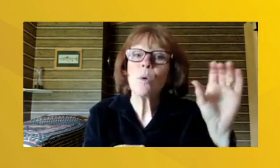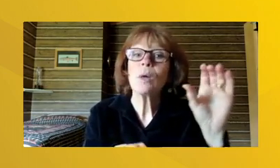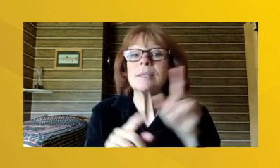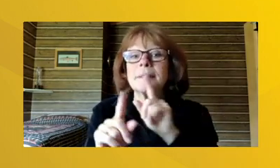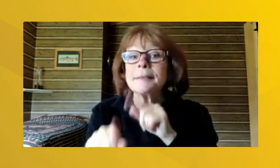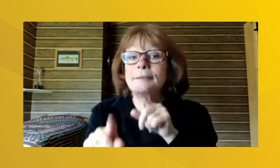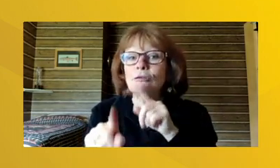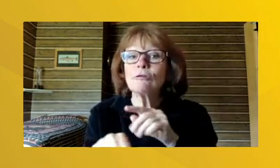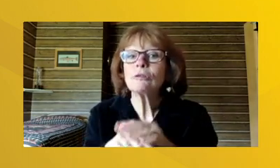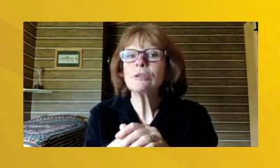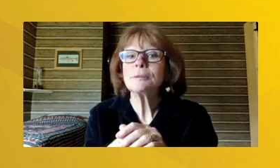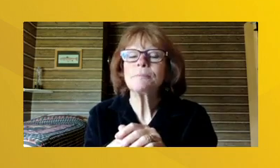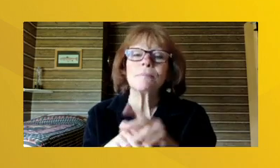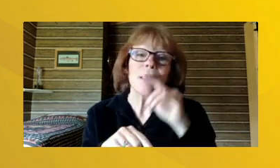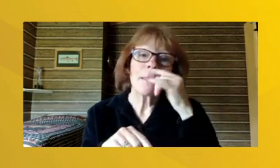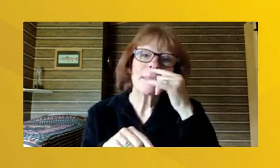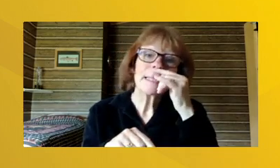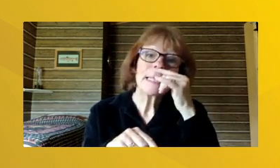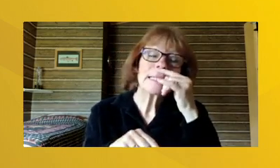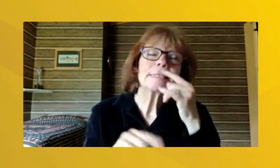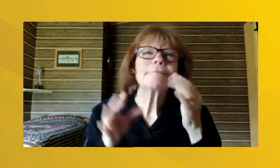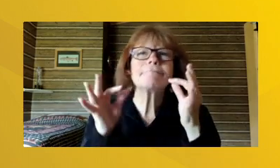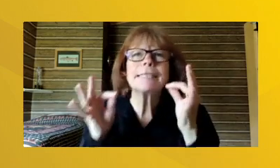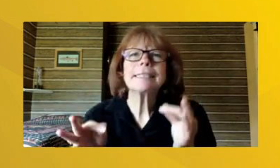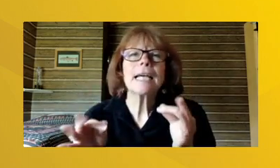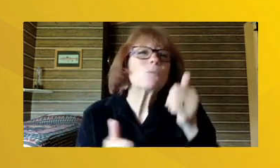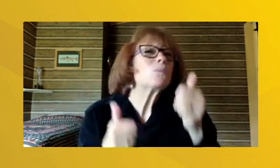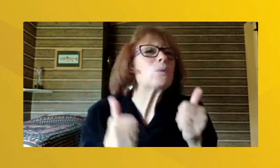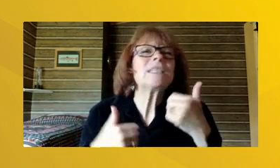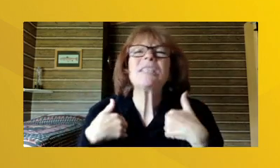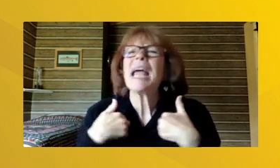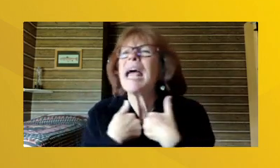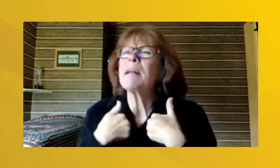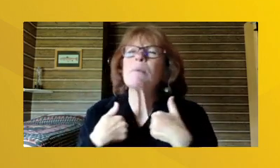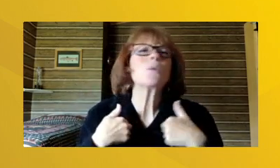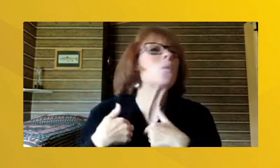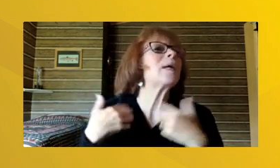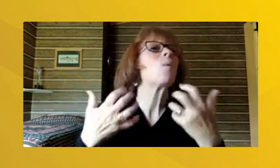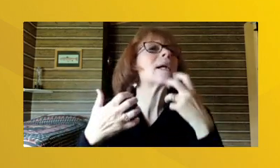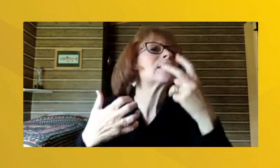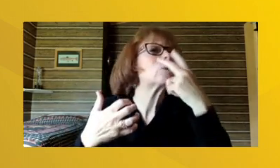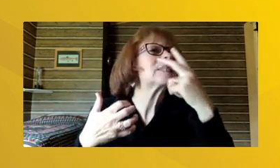that the kids get to decide which animal they would like to see in the next field trip.